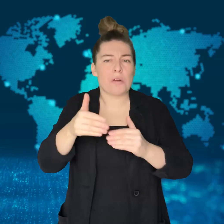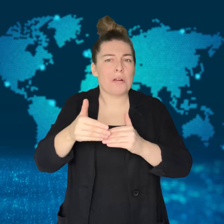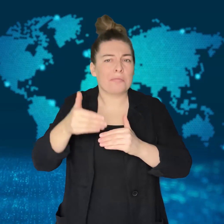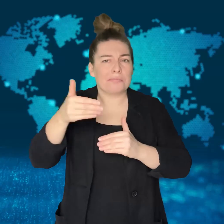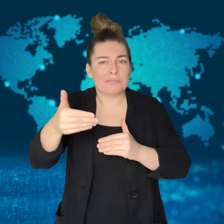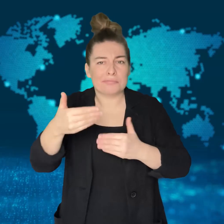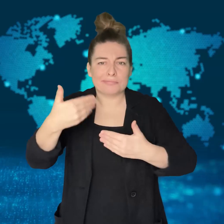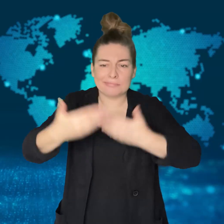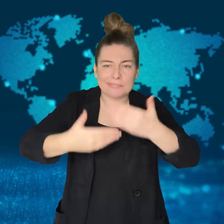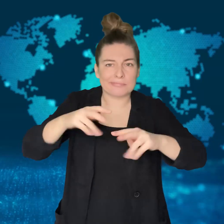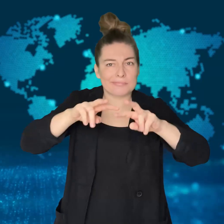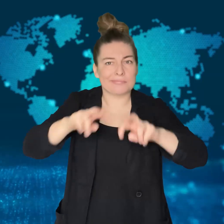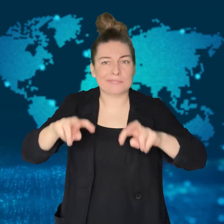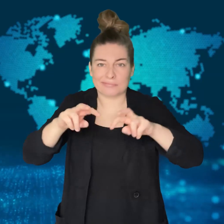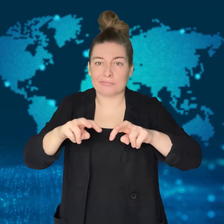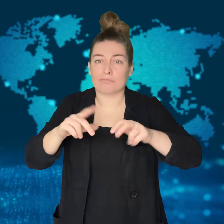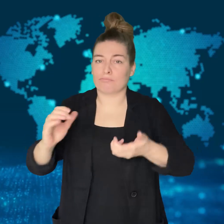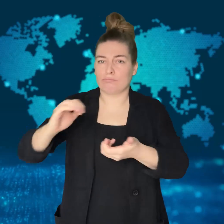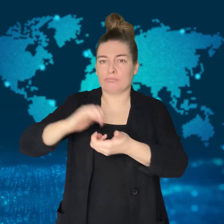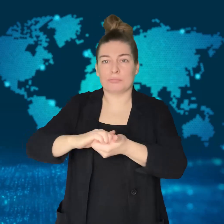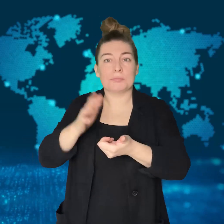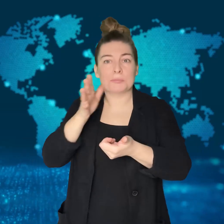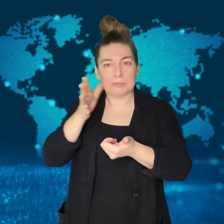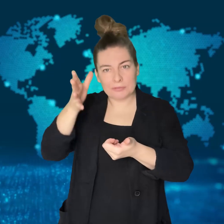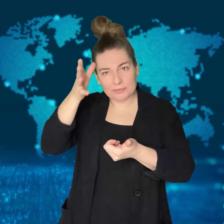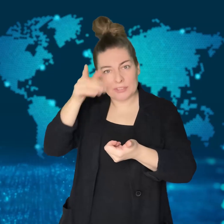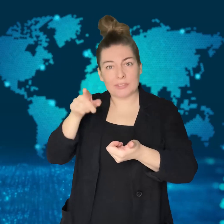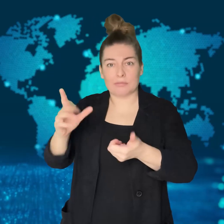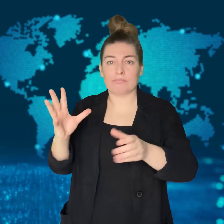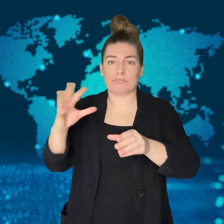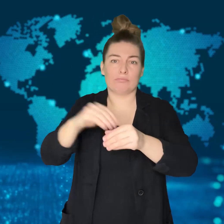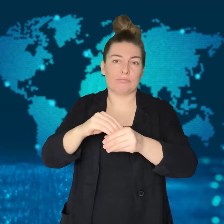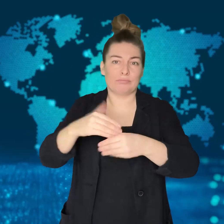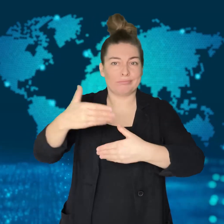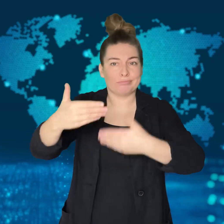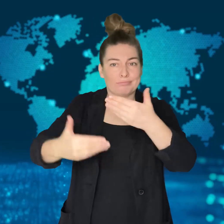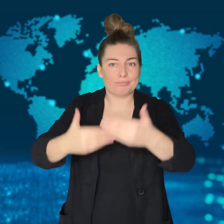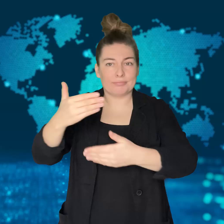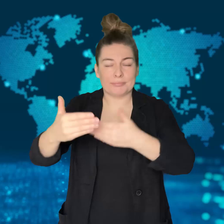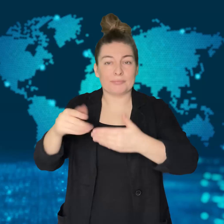but the Police Chief has said that does not appear to